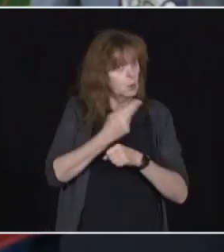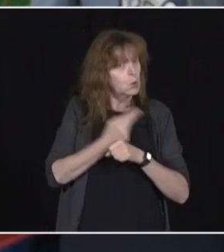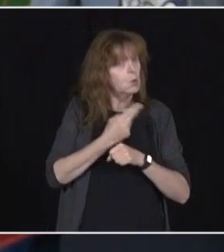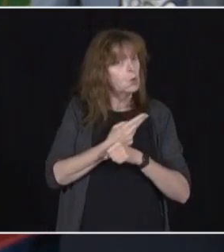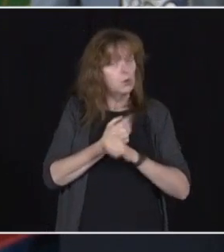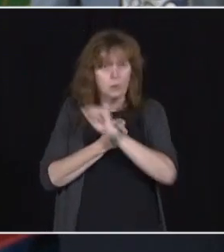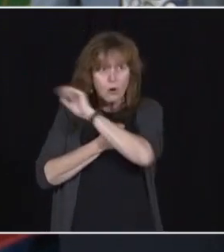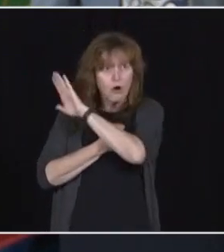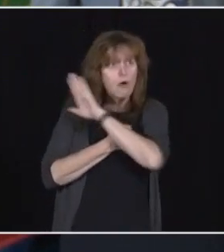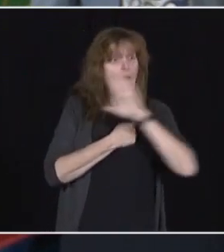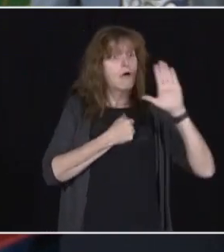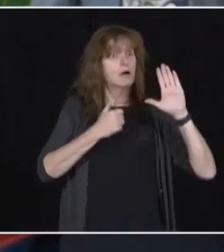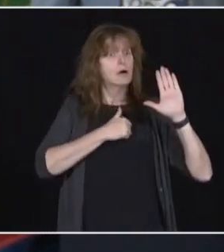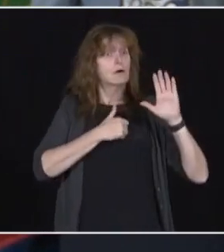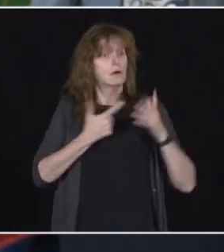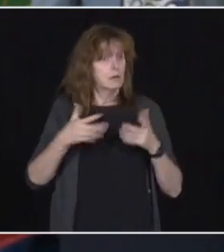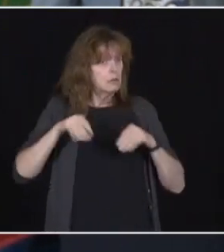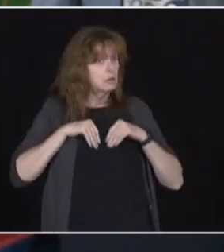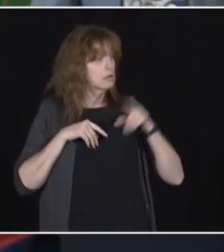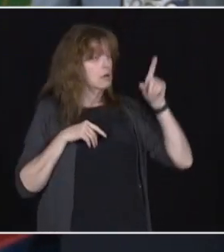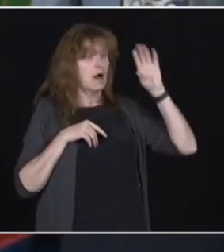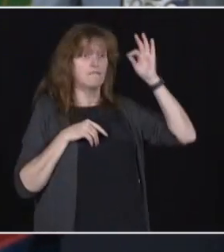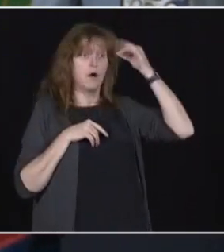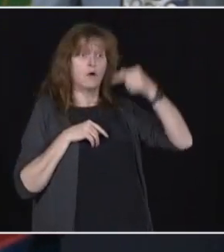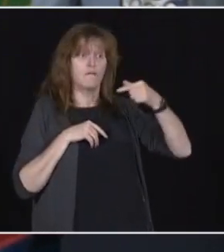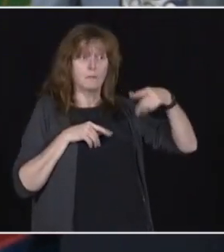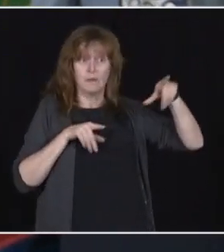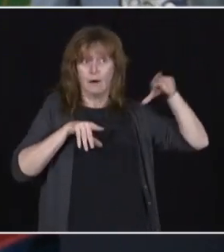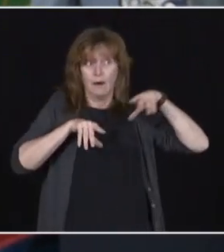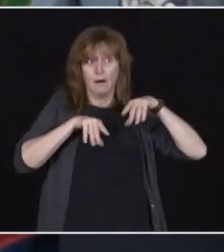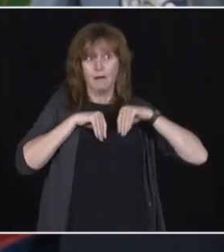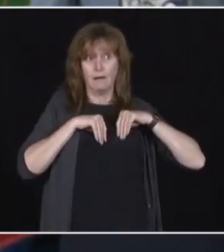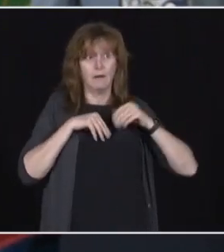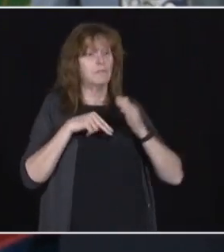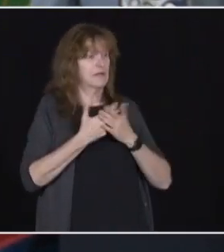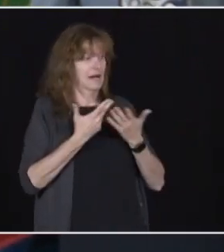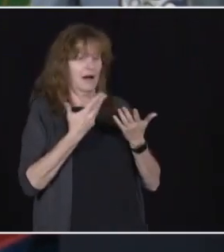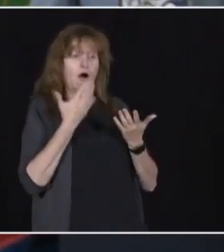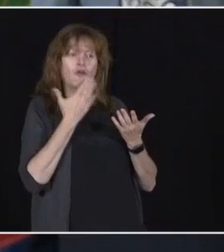They have adopted it over at the federal government and I appreciate their cooperation.